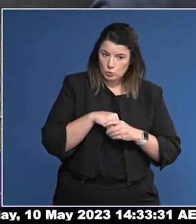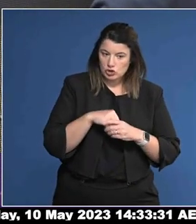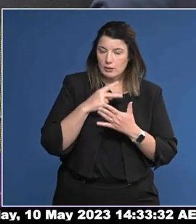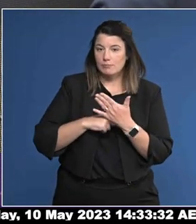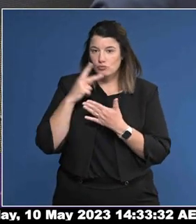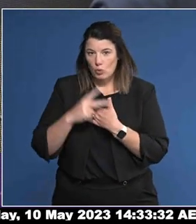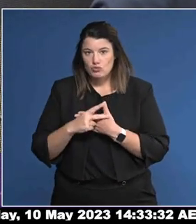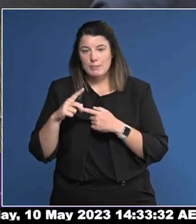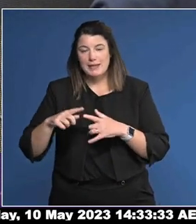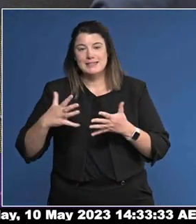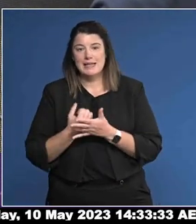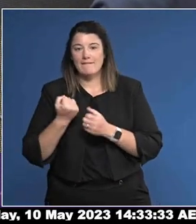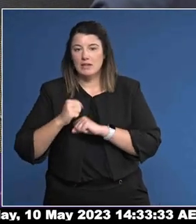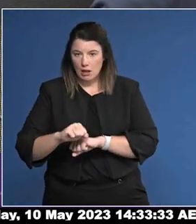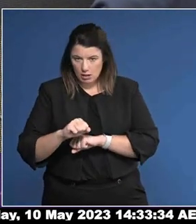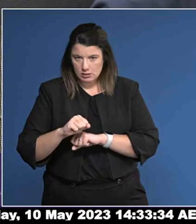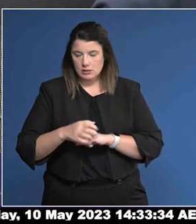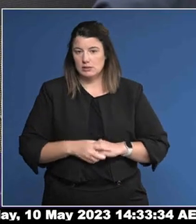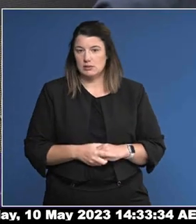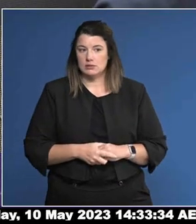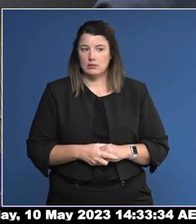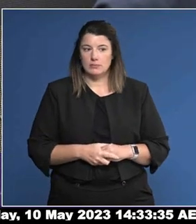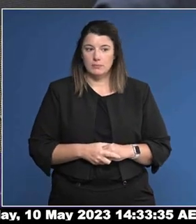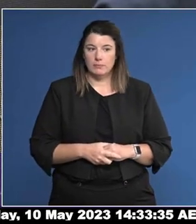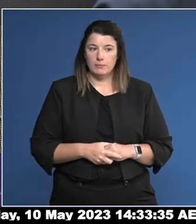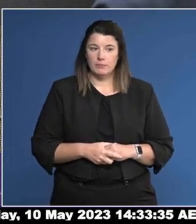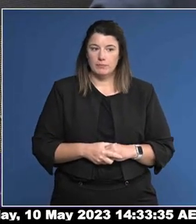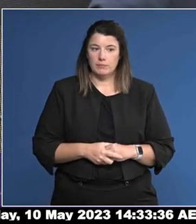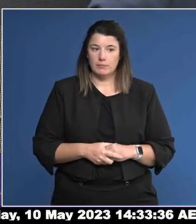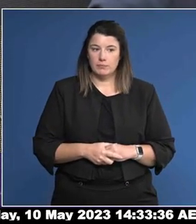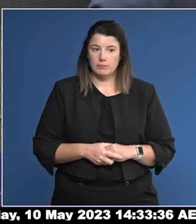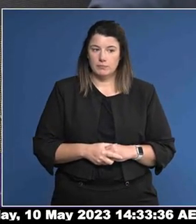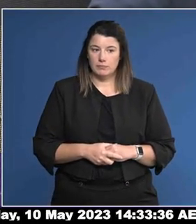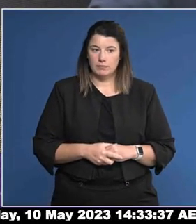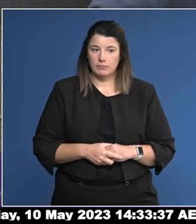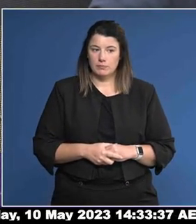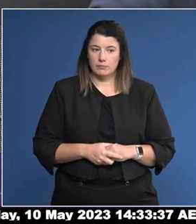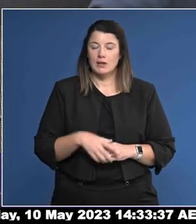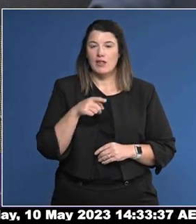and Safeguards - sorry, I'll withdraw that. That's the old title; is that right?